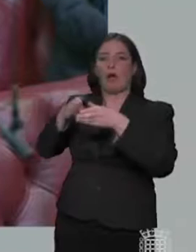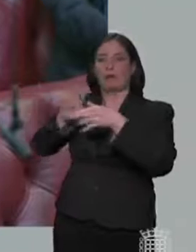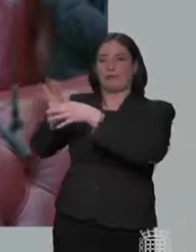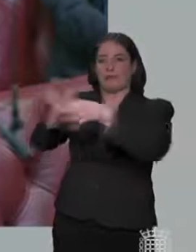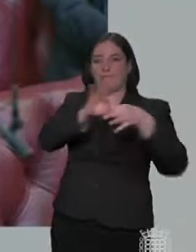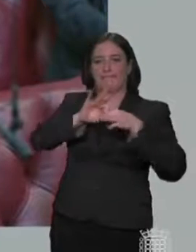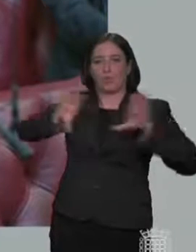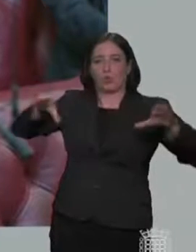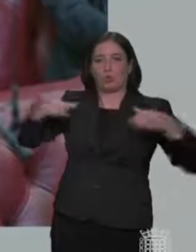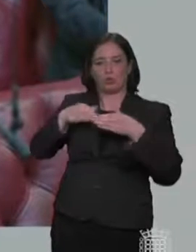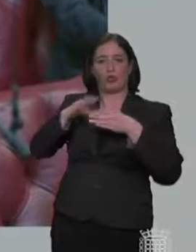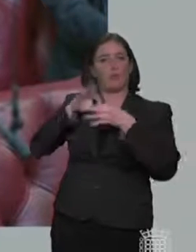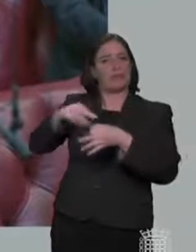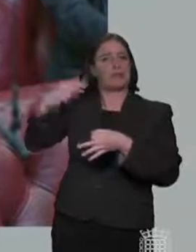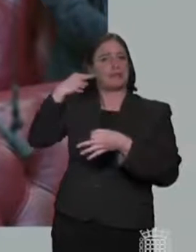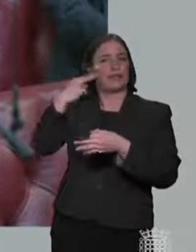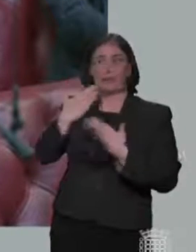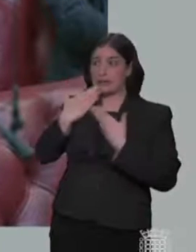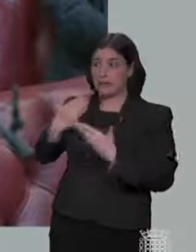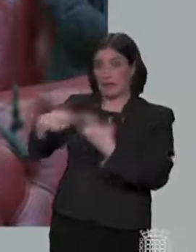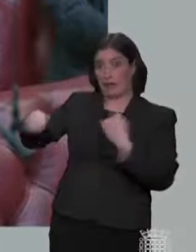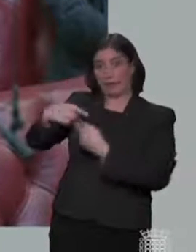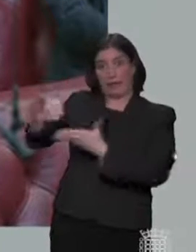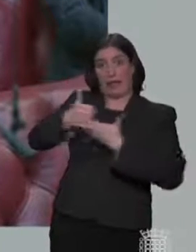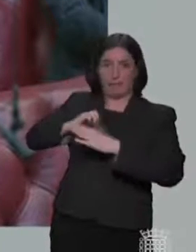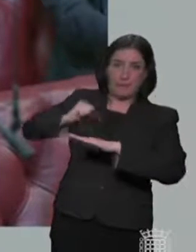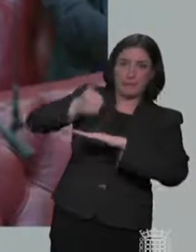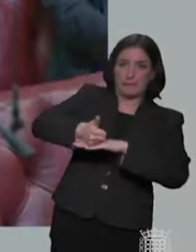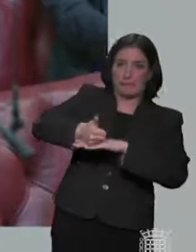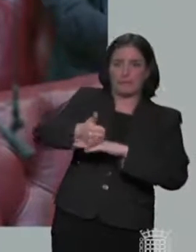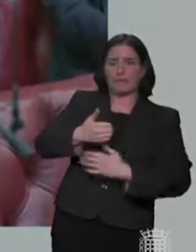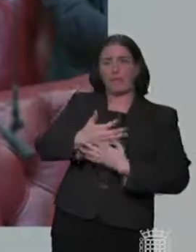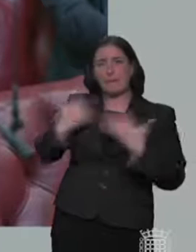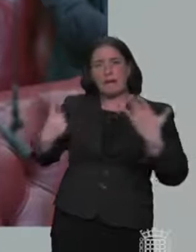kept it going there are so many discrete issues affecting deaf people ranging from access to